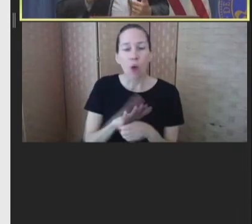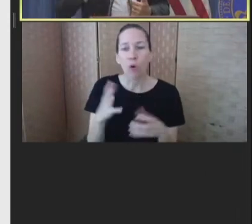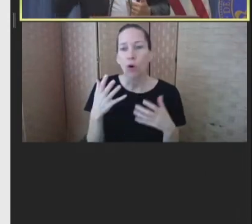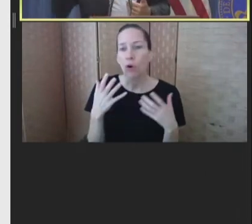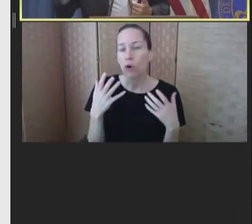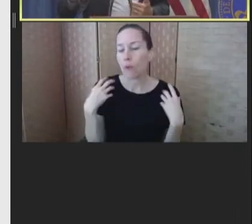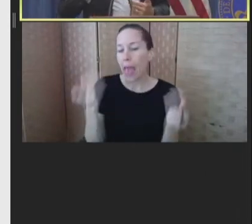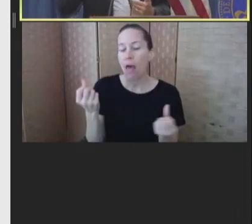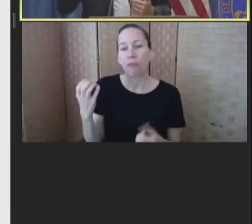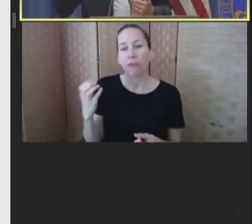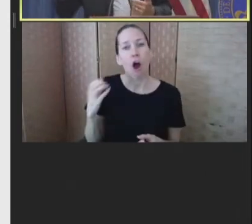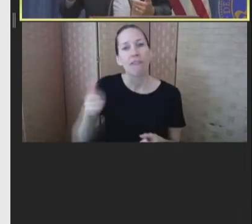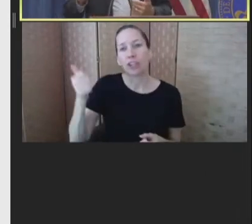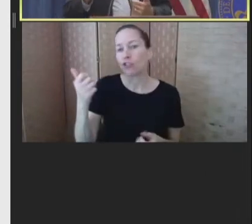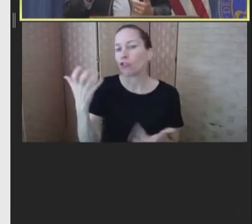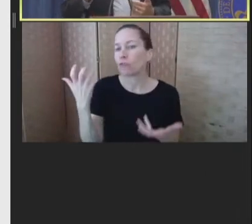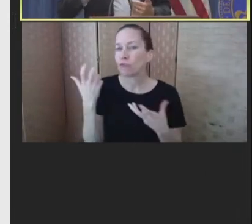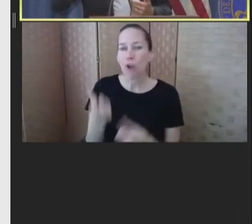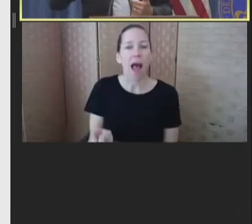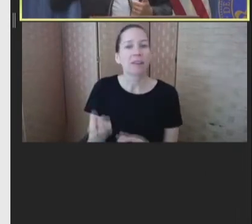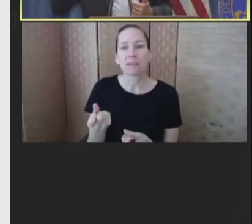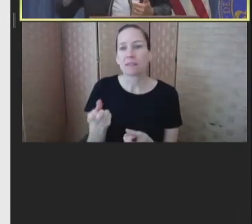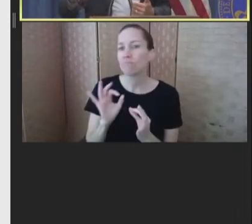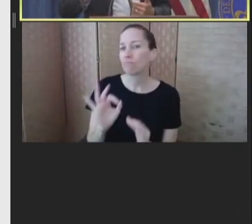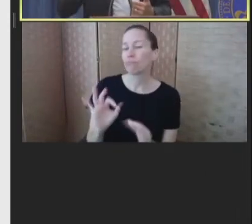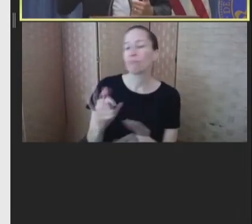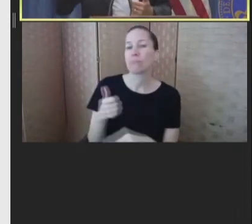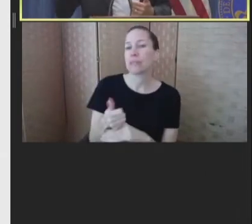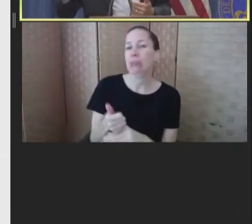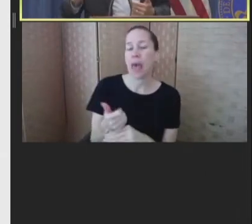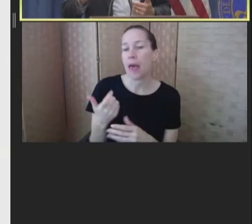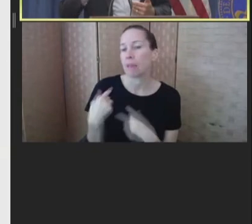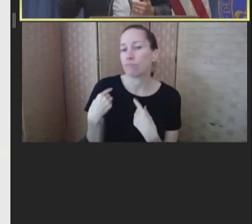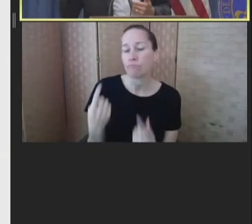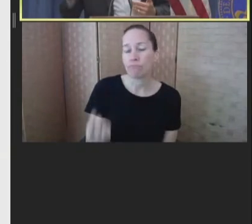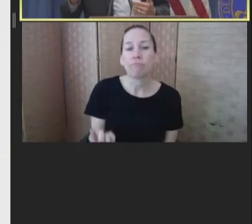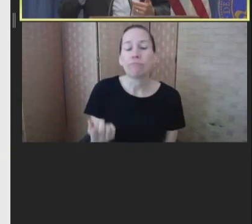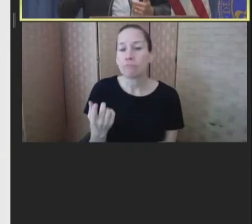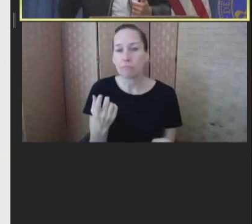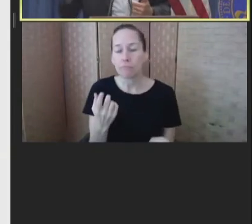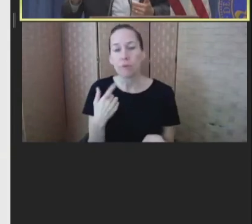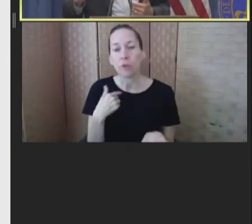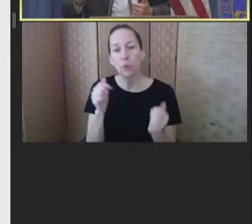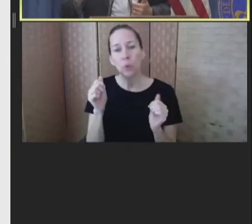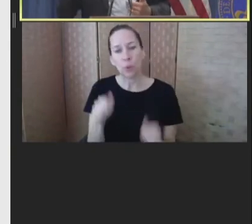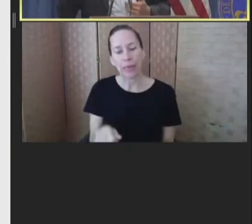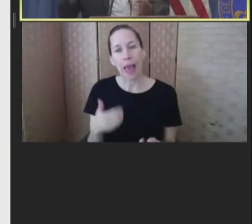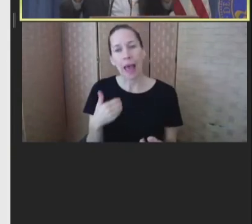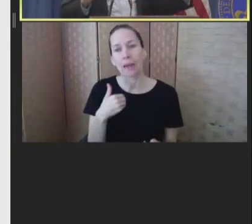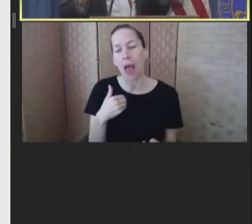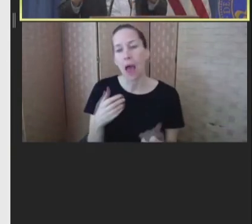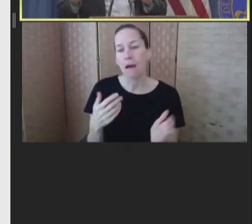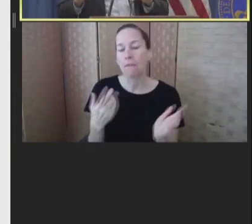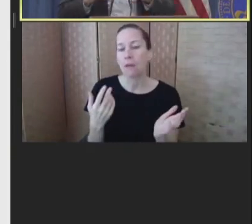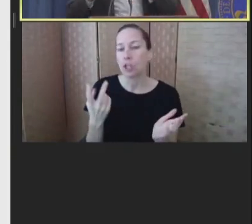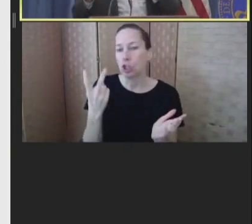And then the conversation changes, because that's where we're actually able to have bidirectional dialogue. It's the first time in that chain where you're actually able to